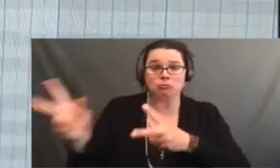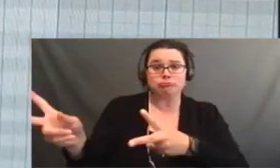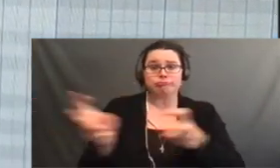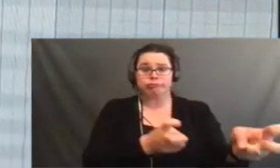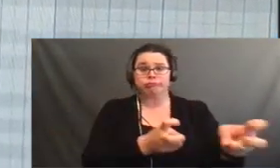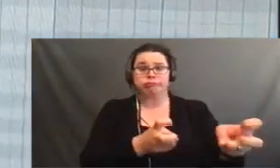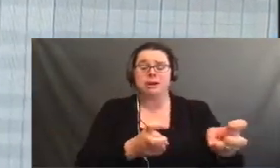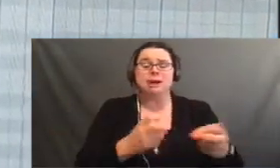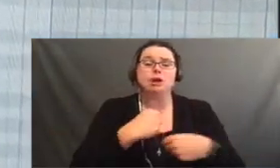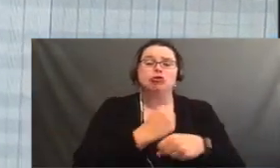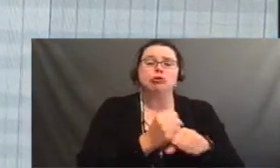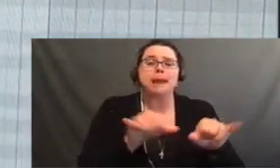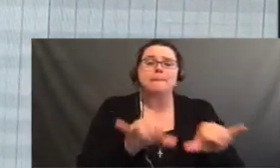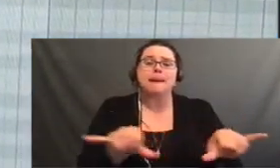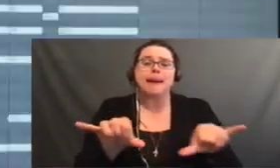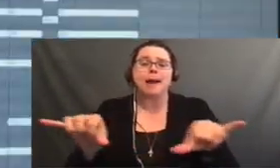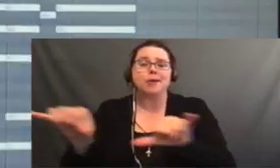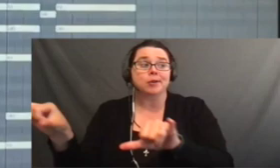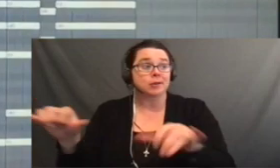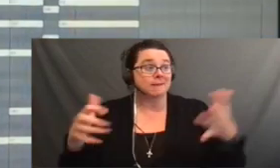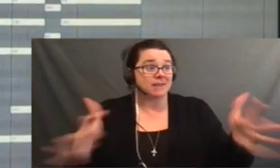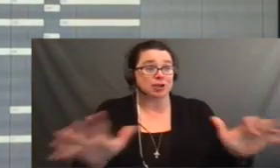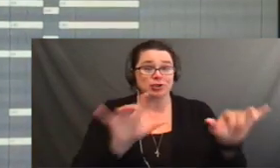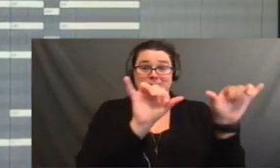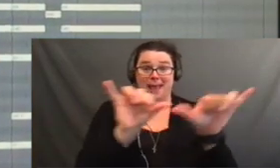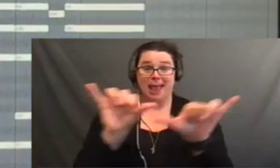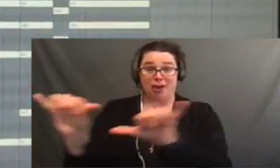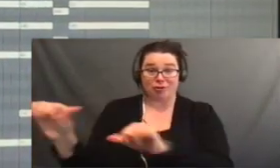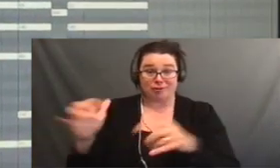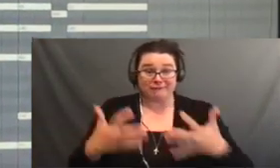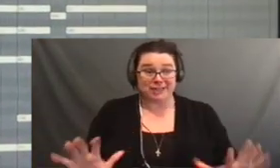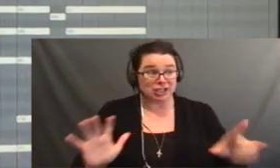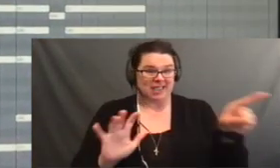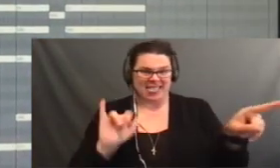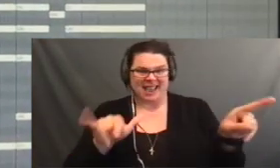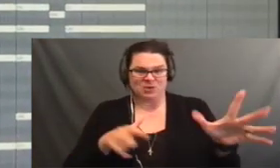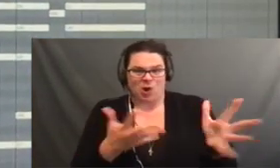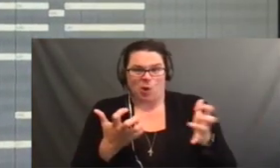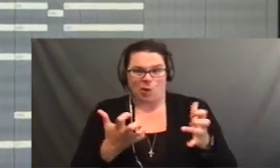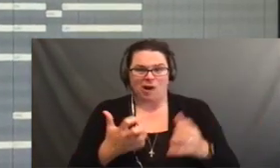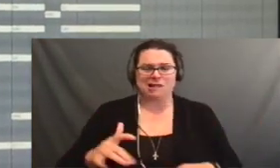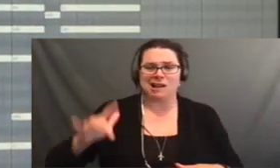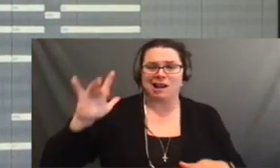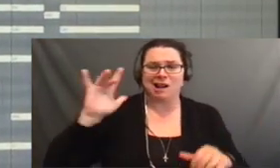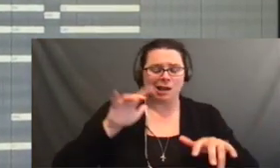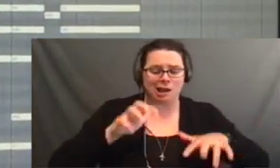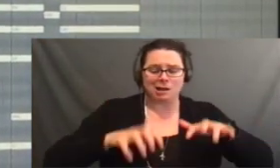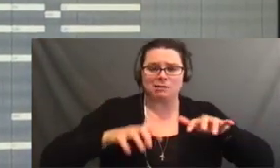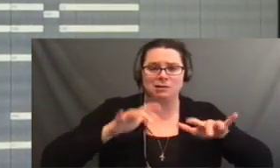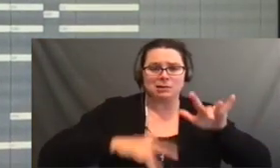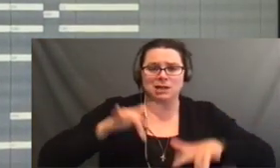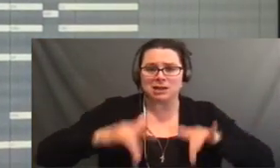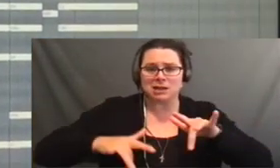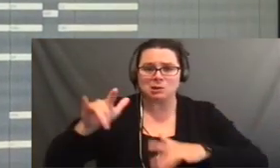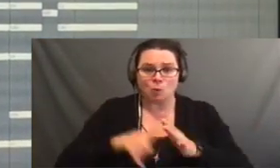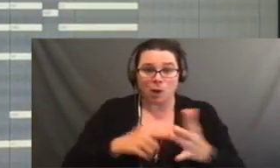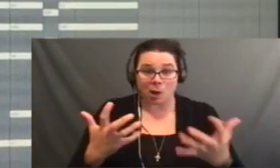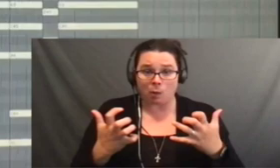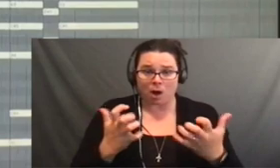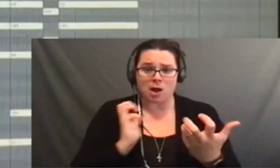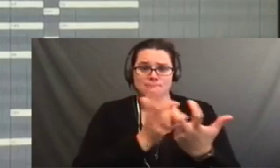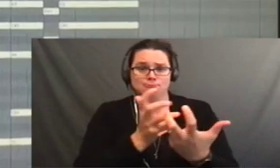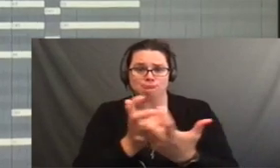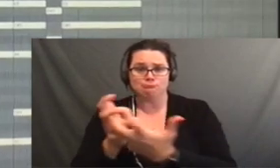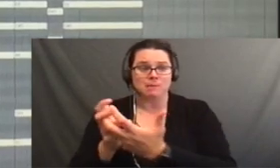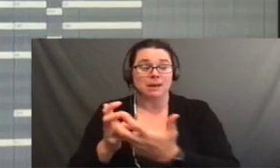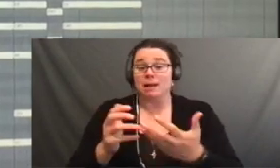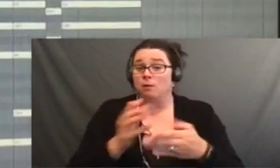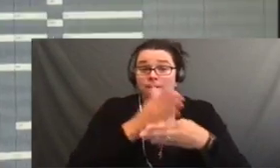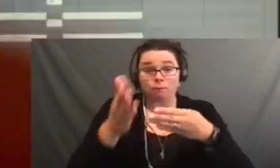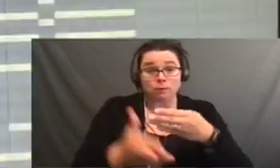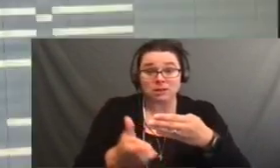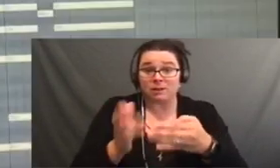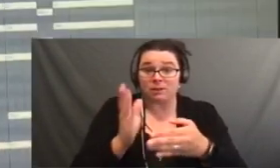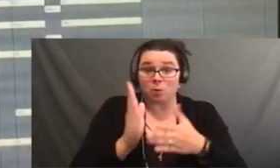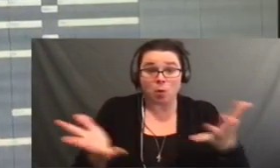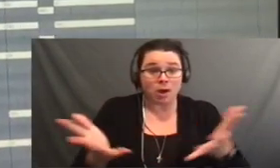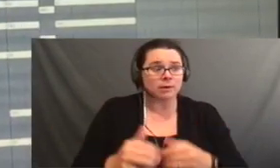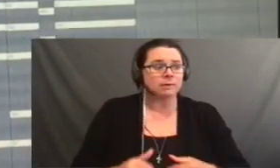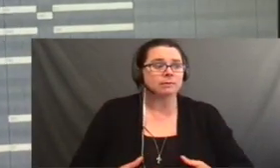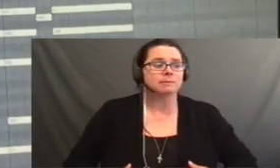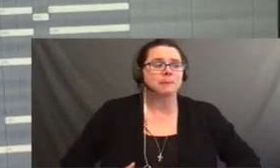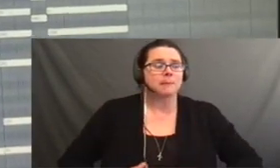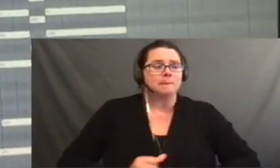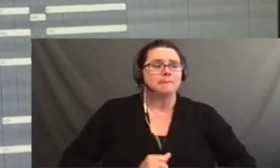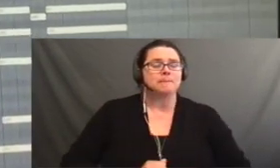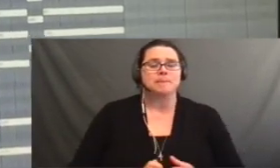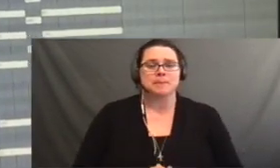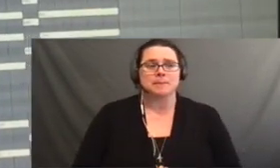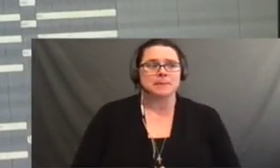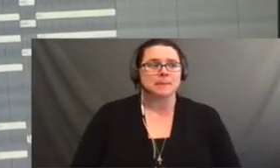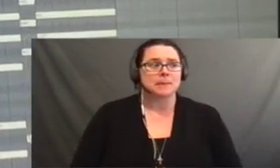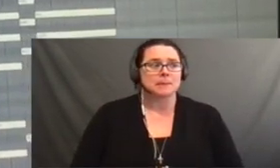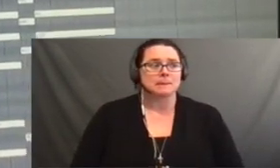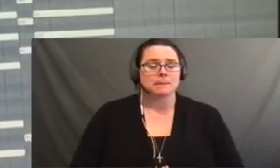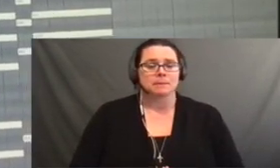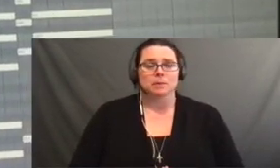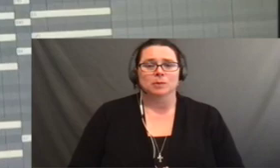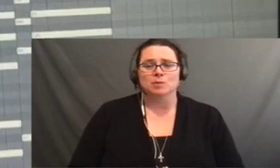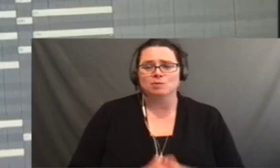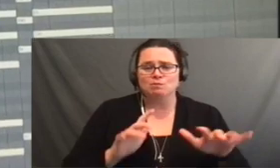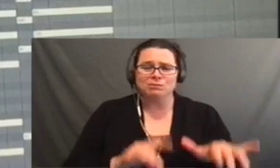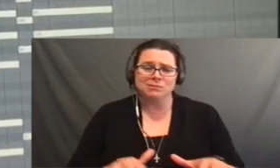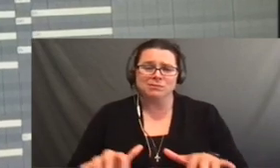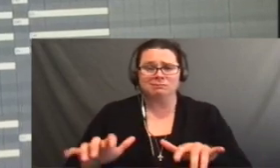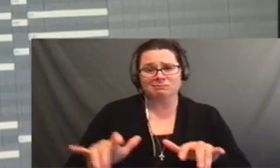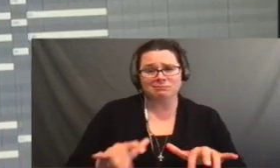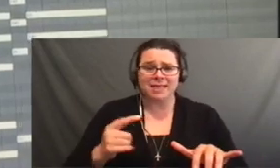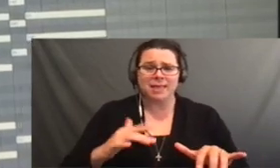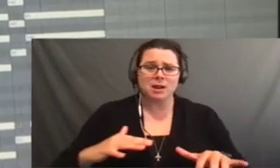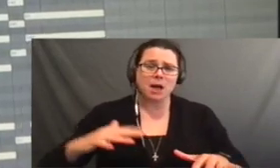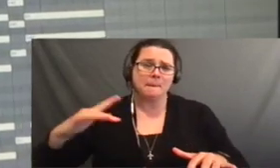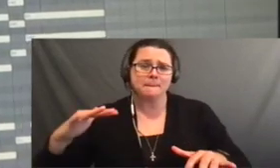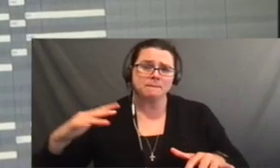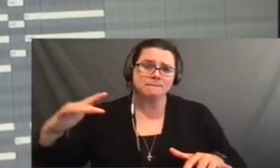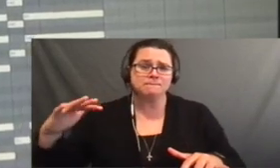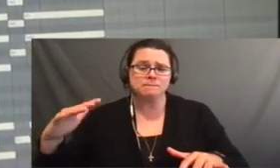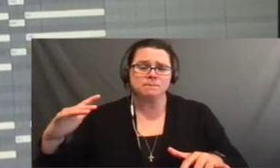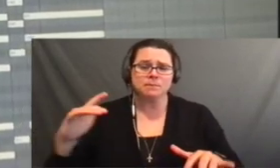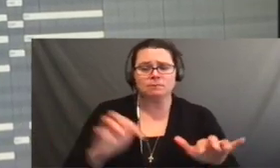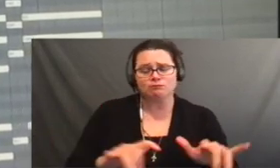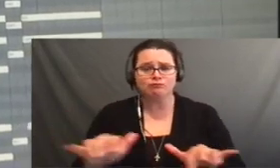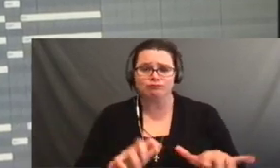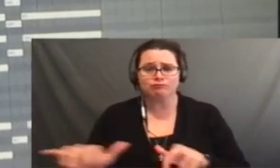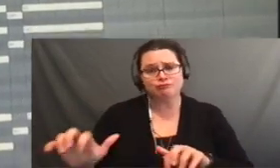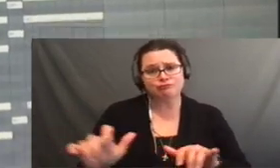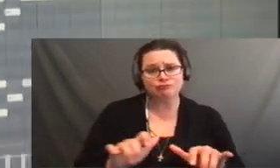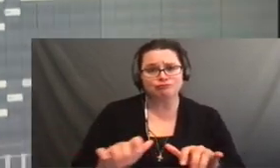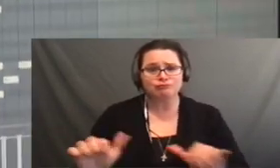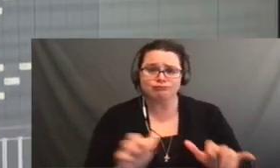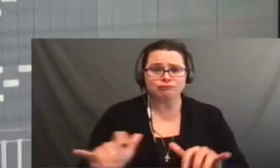alt Y as a shortcut key on a PC computer or you can use option Y on a Mac.